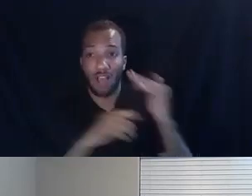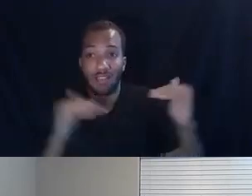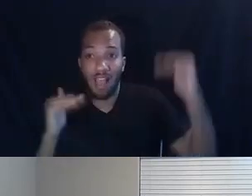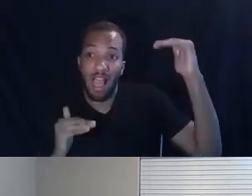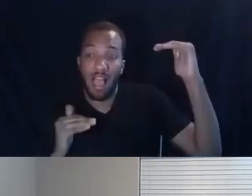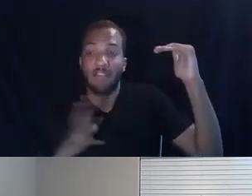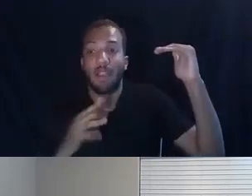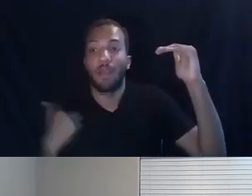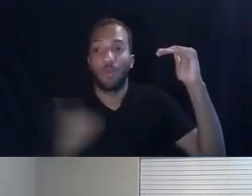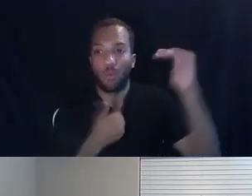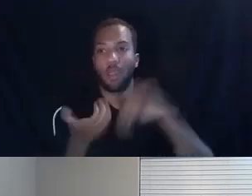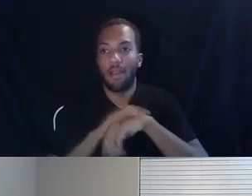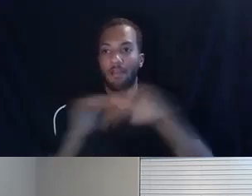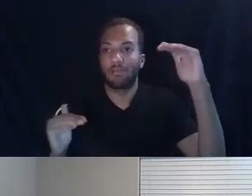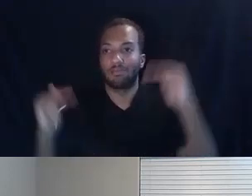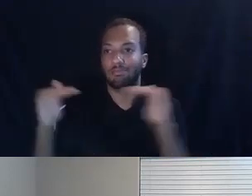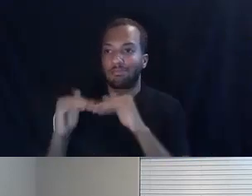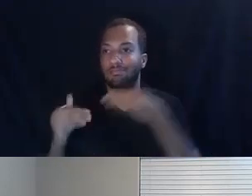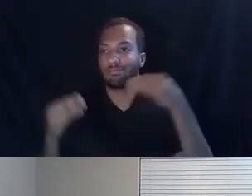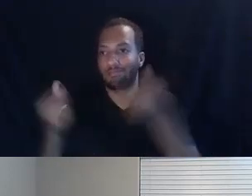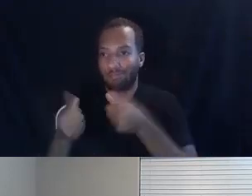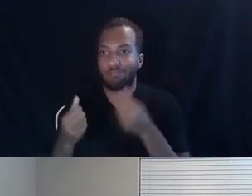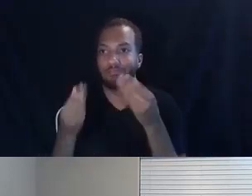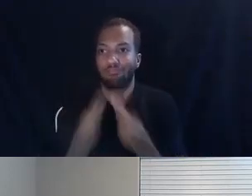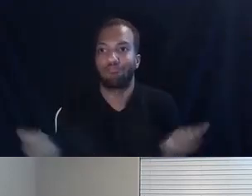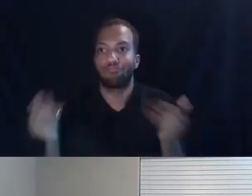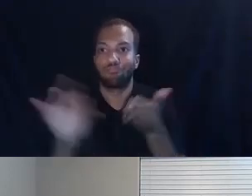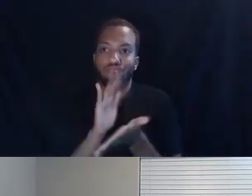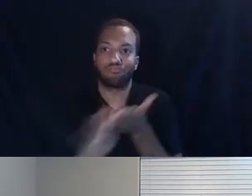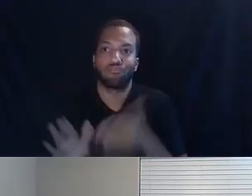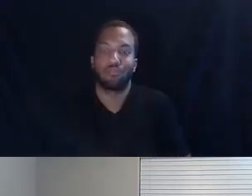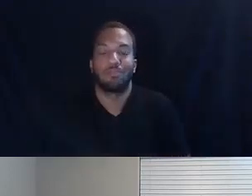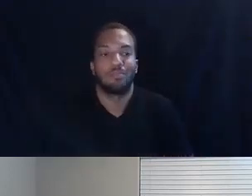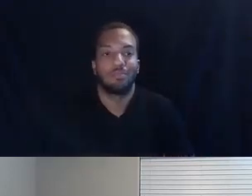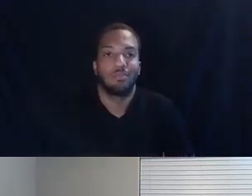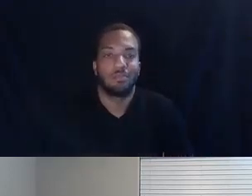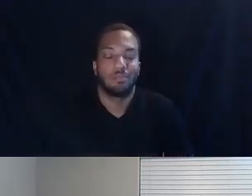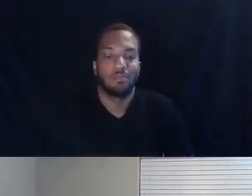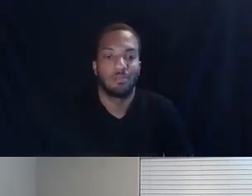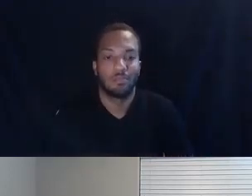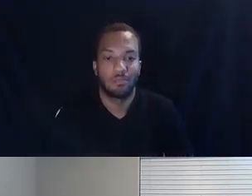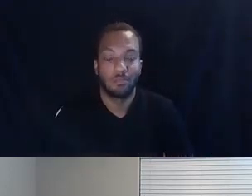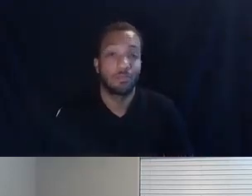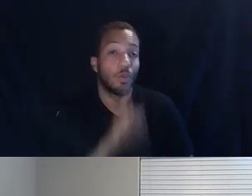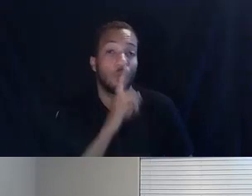We also can count time for our leaders that sit on community boards. So just really sharing about that